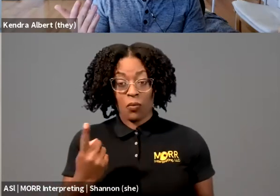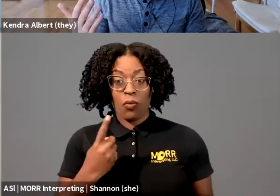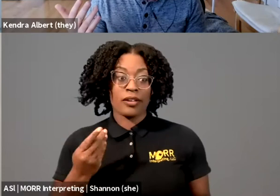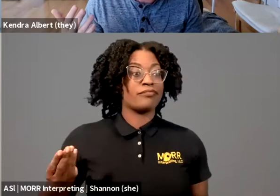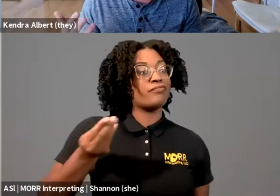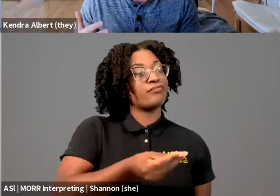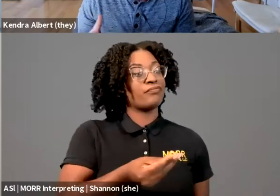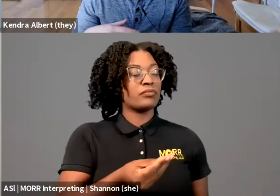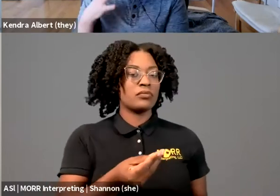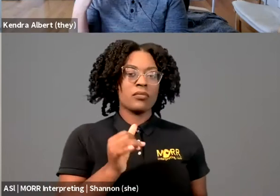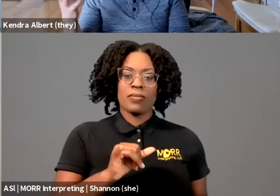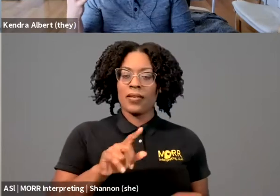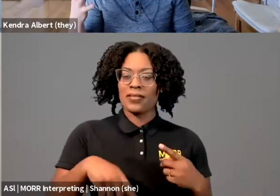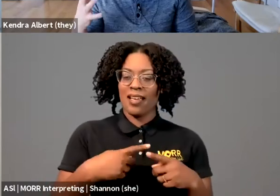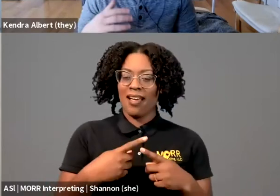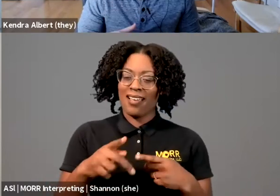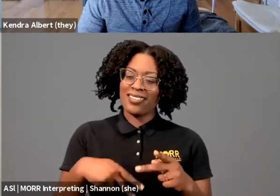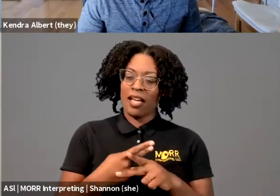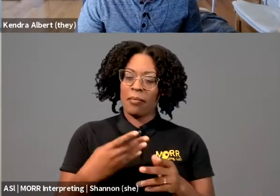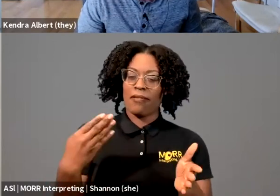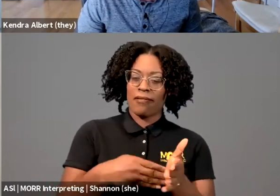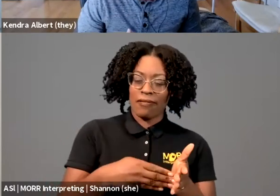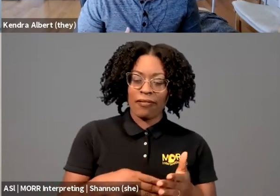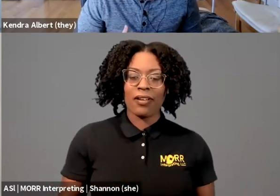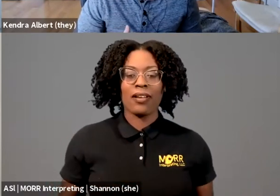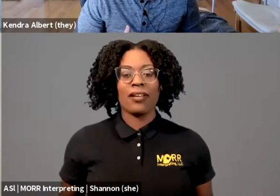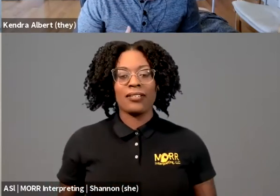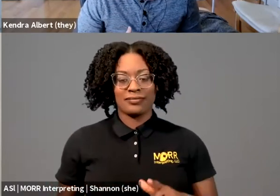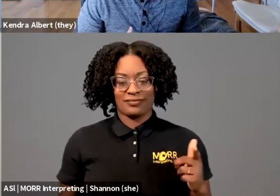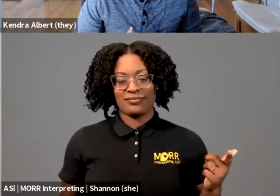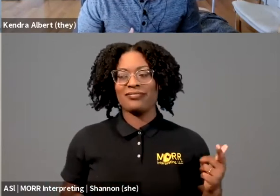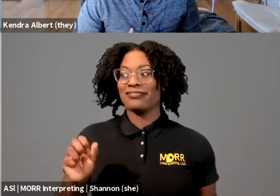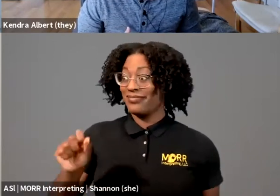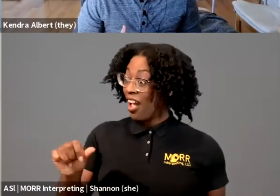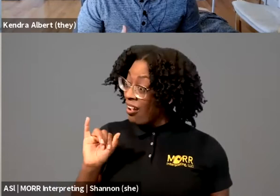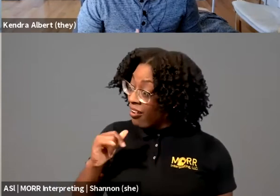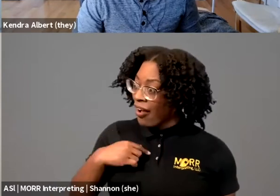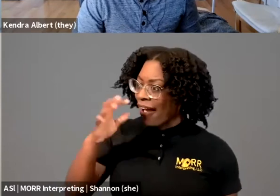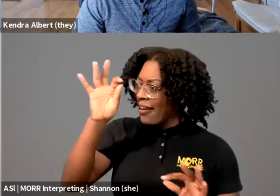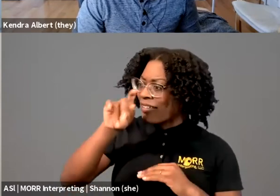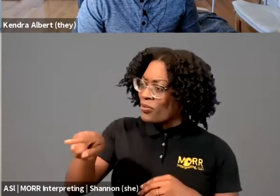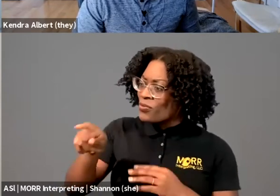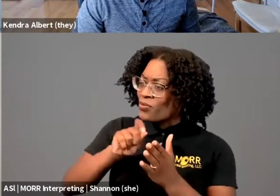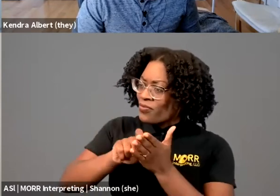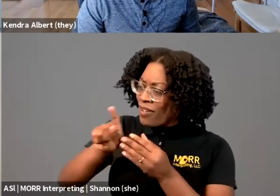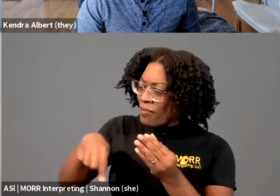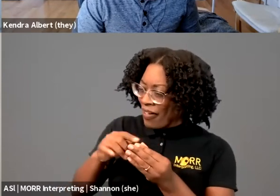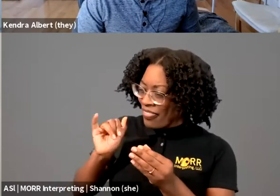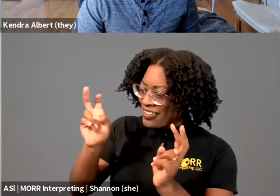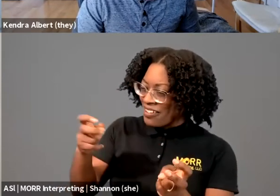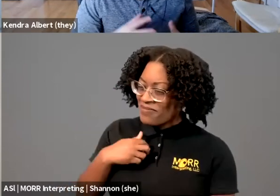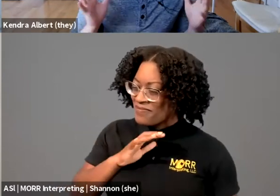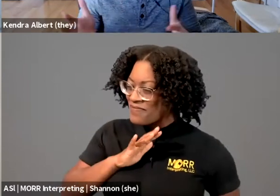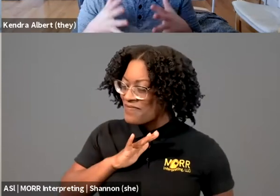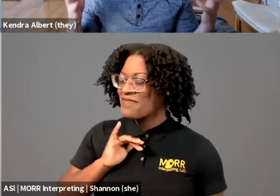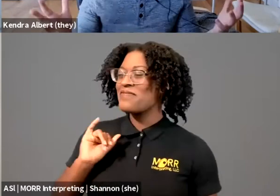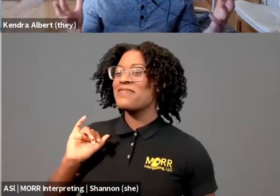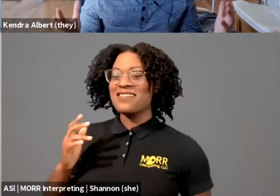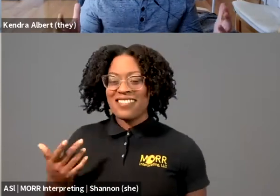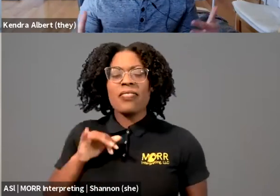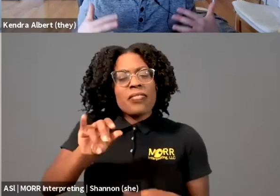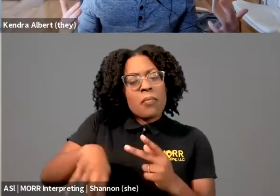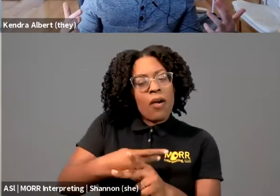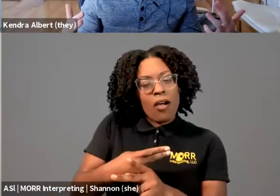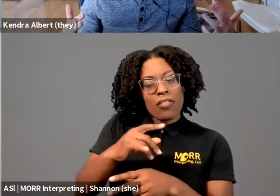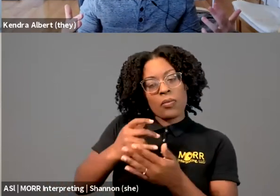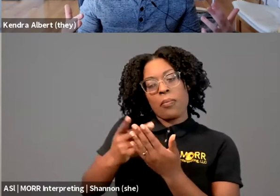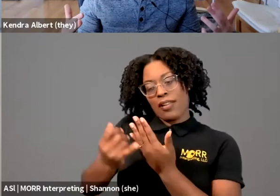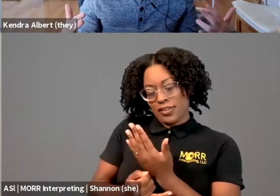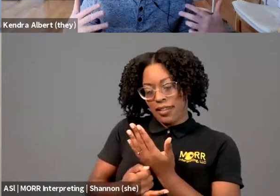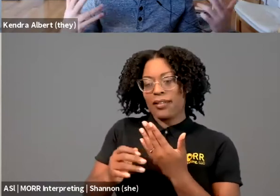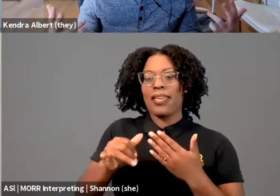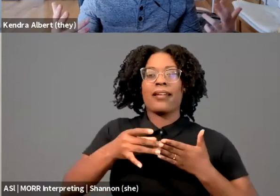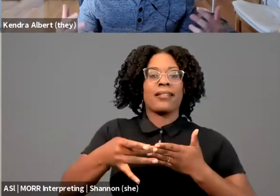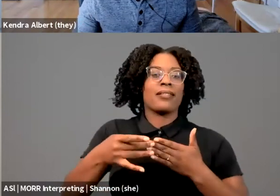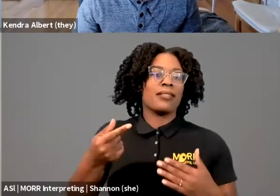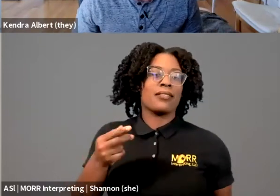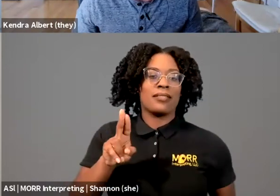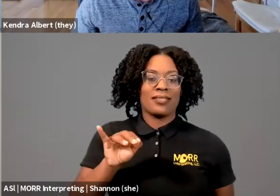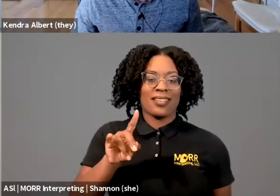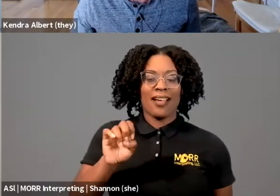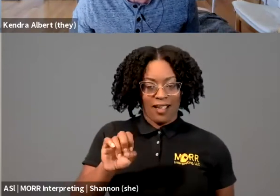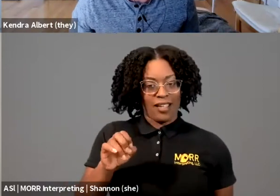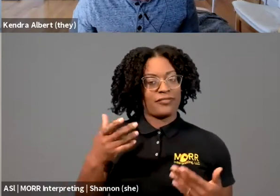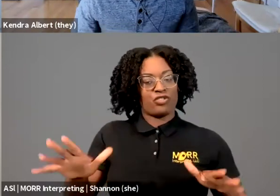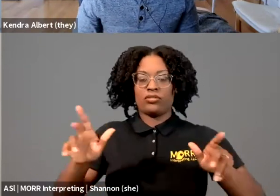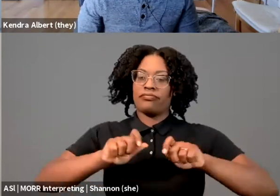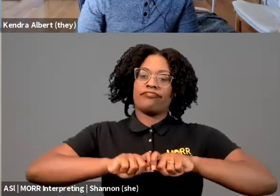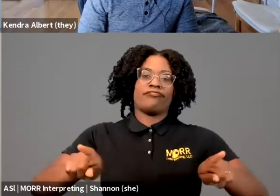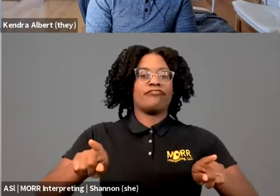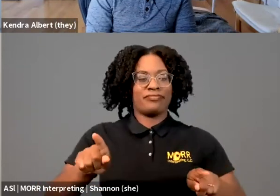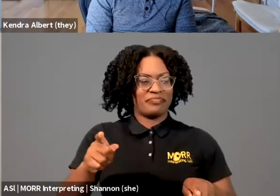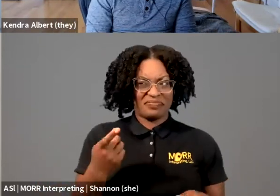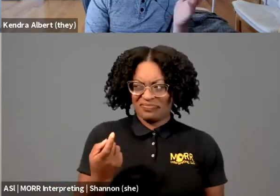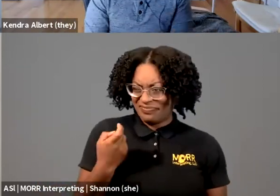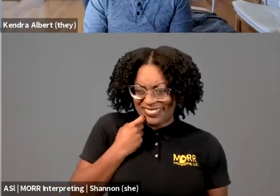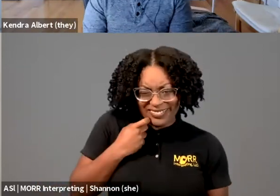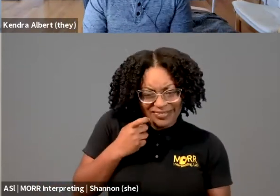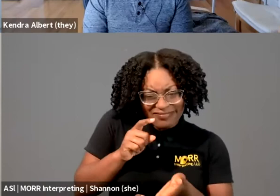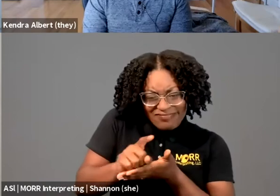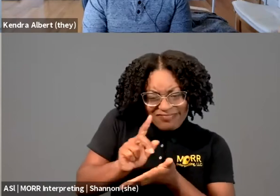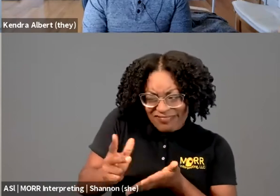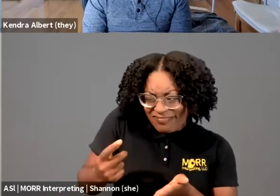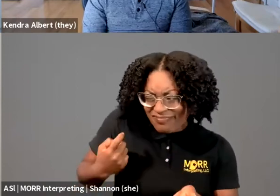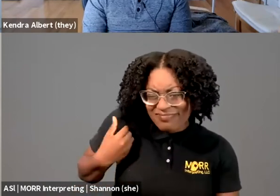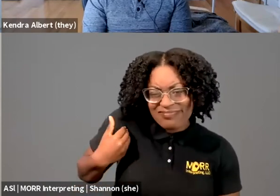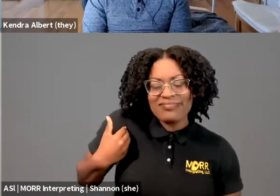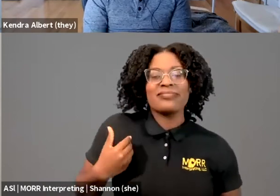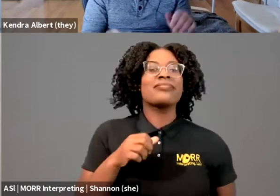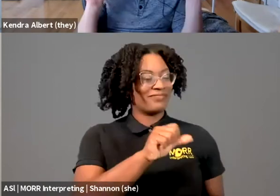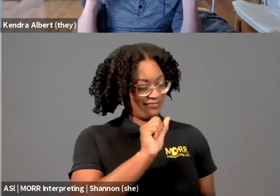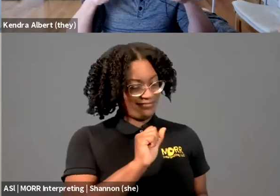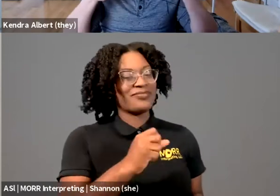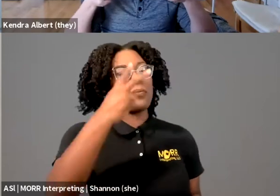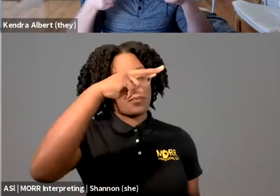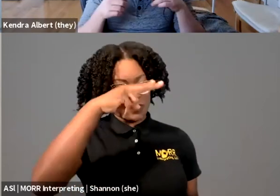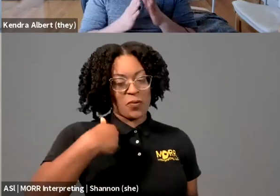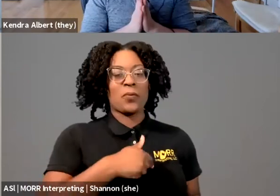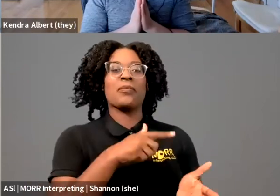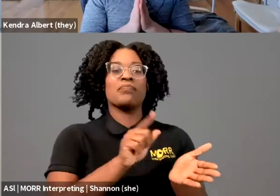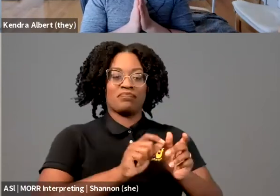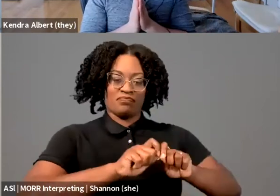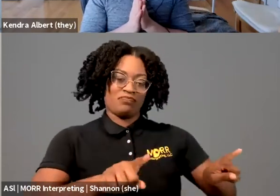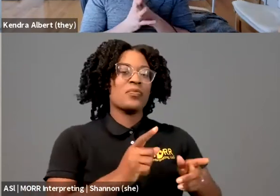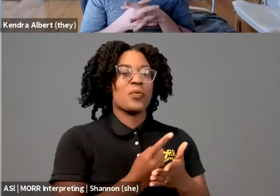Jafet Martinez-Molina: Yeah. It came like one week ago in Mexico, and also in Spanish for Spanish speakers.